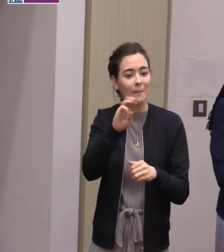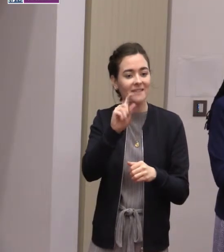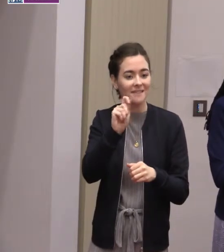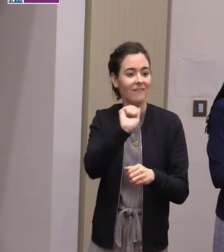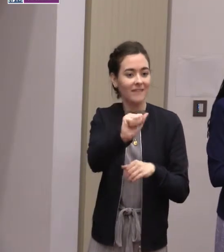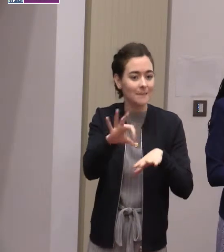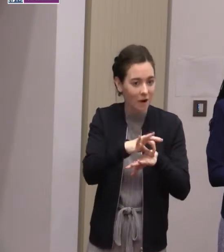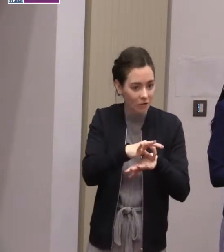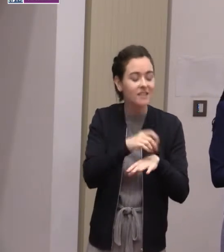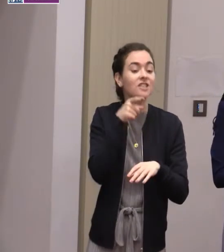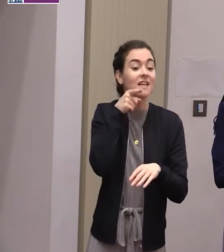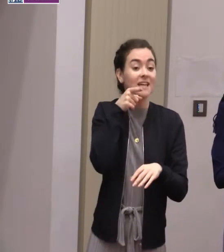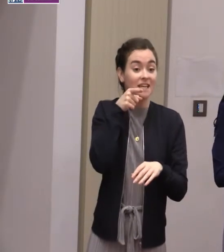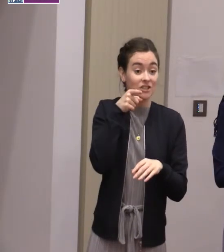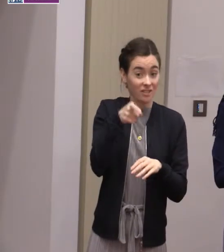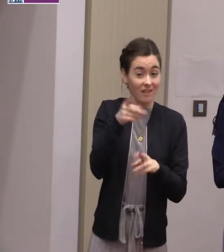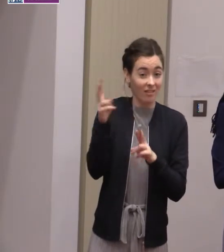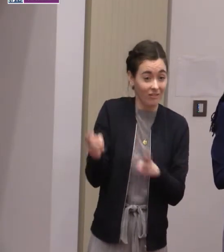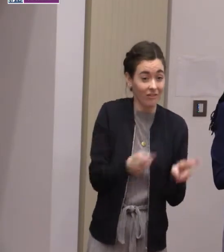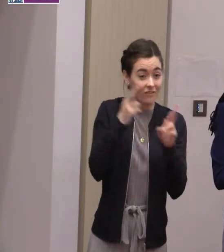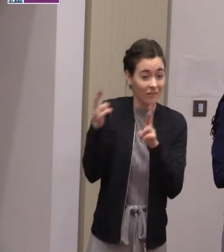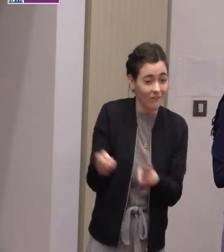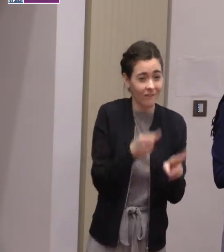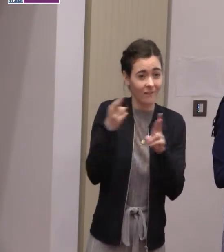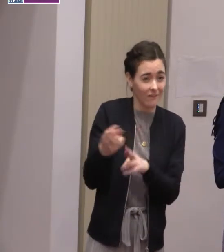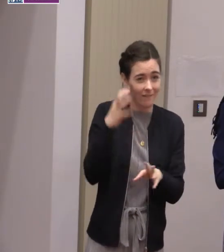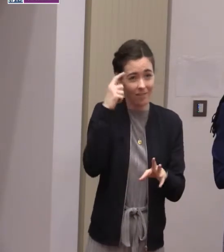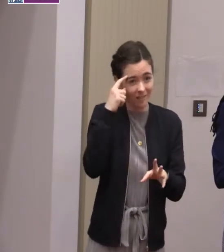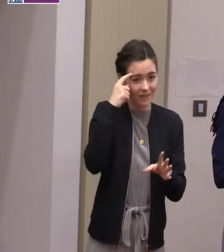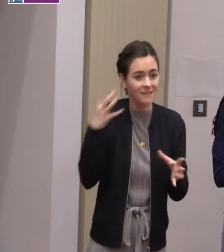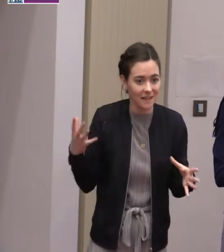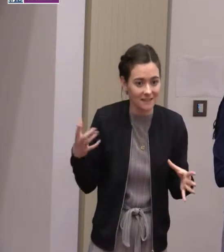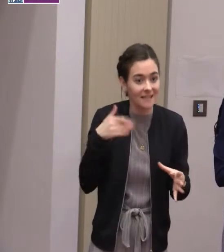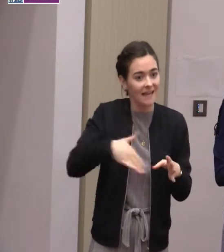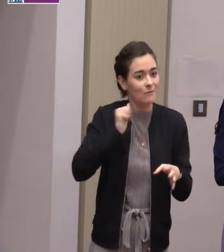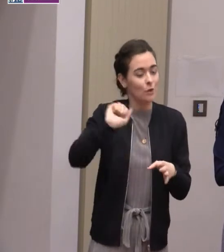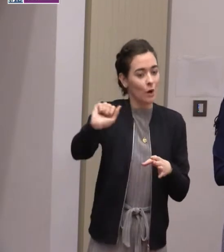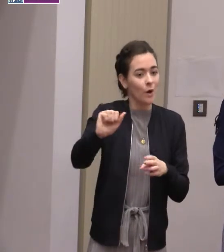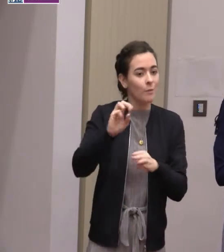In this case, his recurring feats of insanity, lives with her parents, no regular income